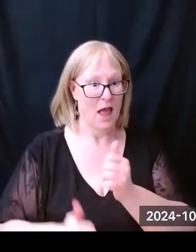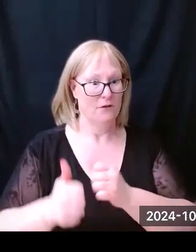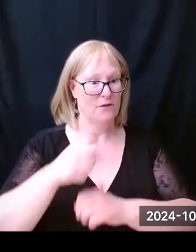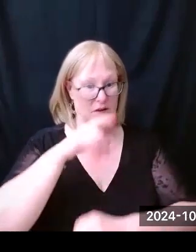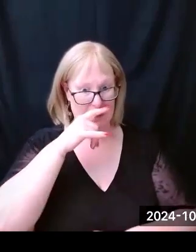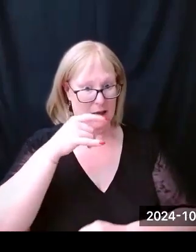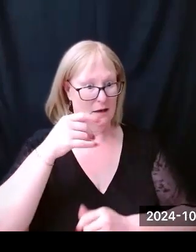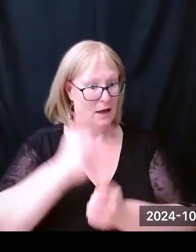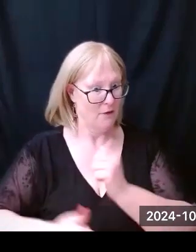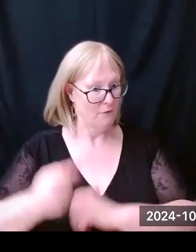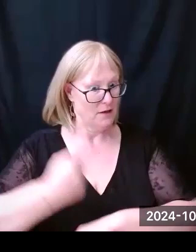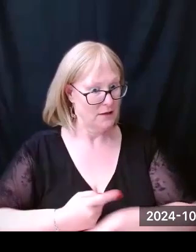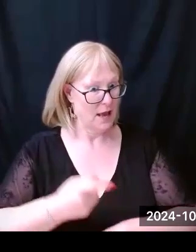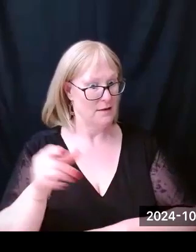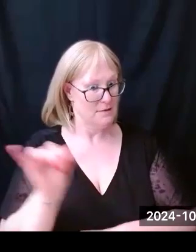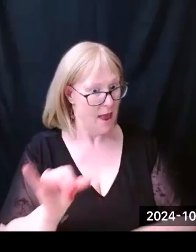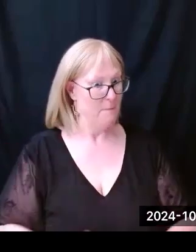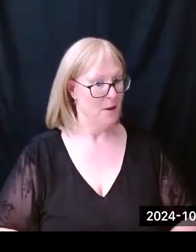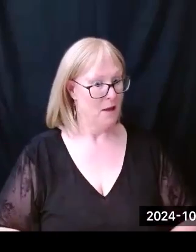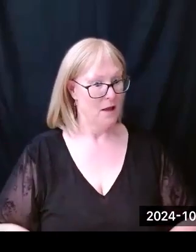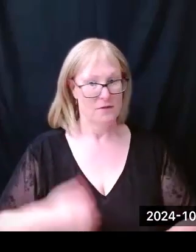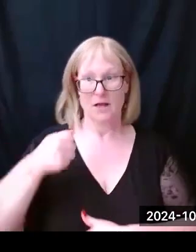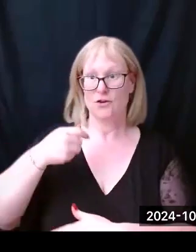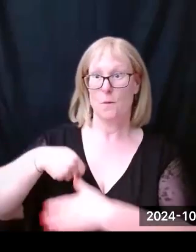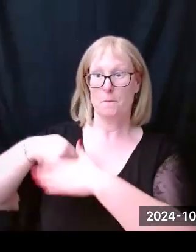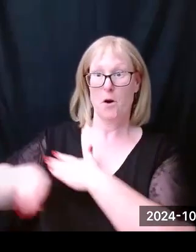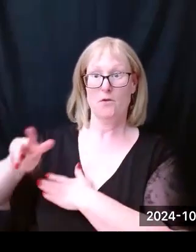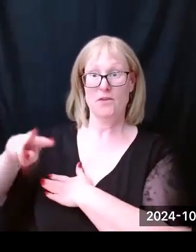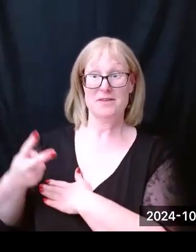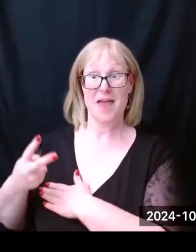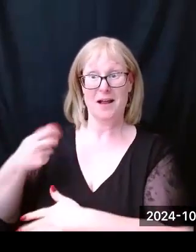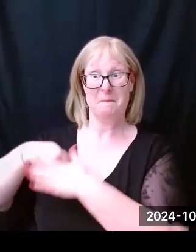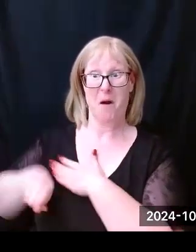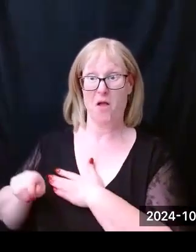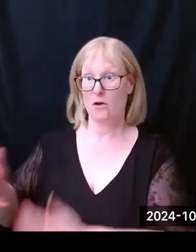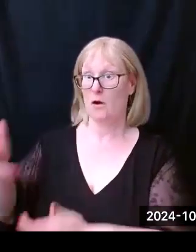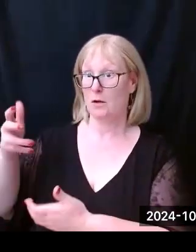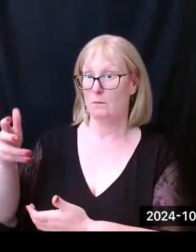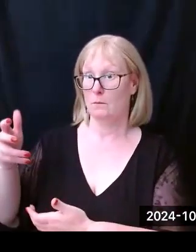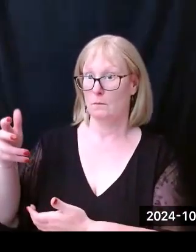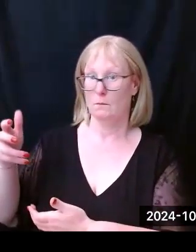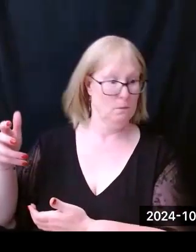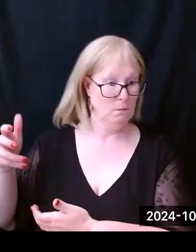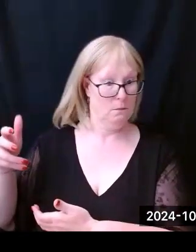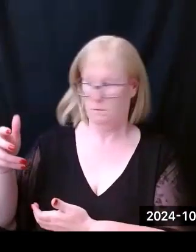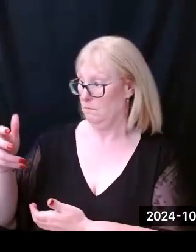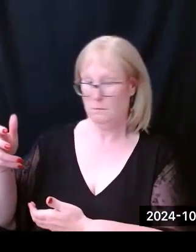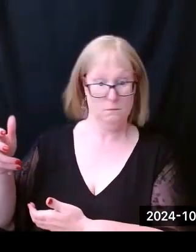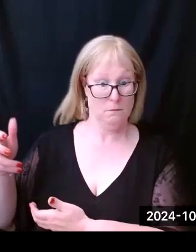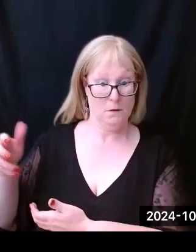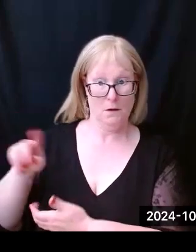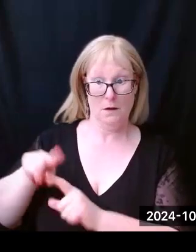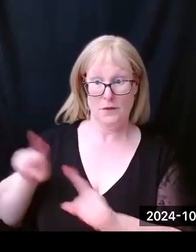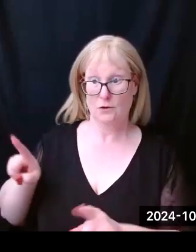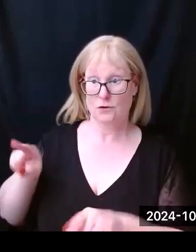And then all of a sudden, child number two comes along and you're like, Oh, wow, like this one's so different from that one. I just thought kids and babies were all the same.